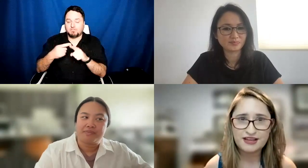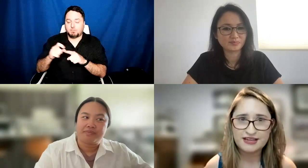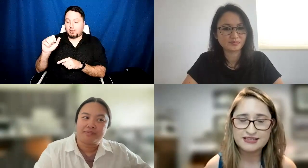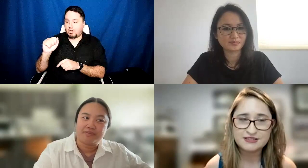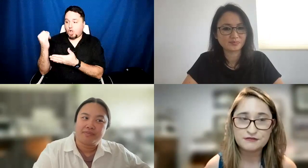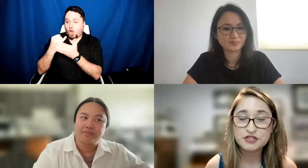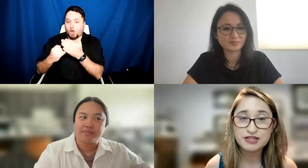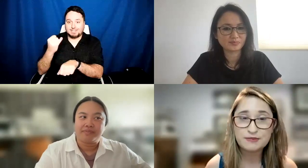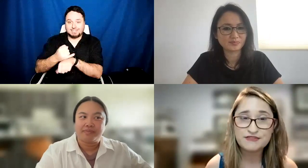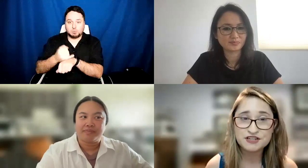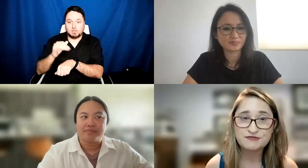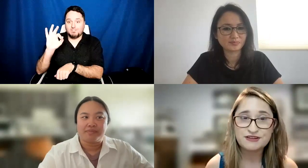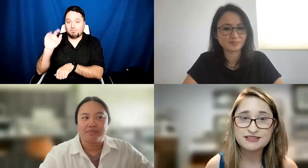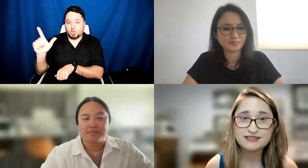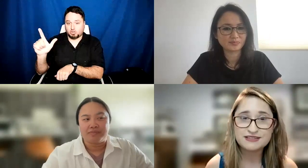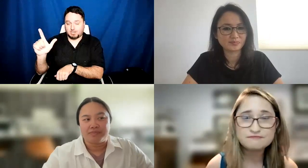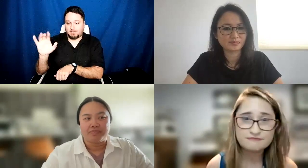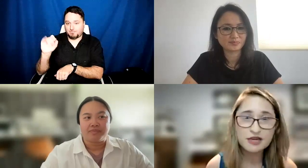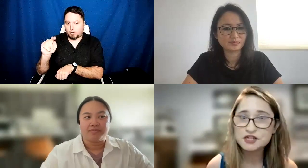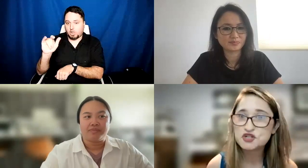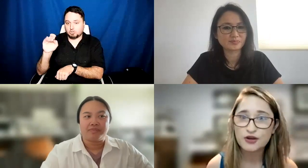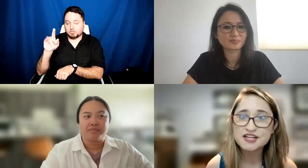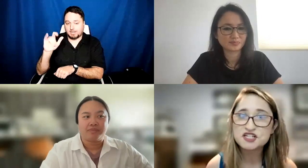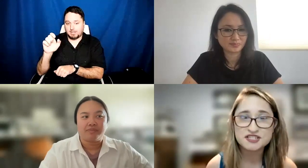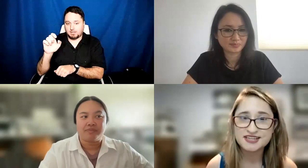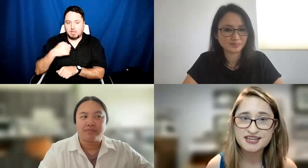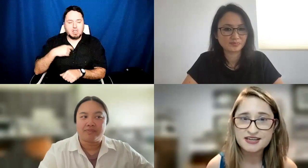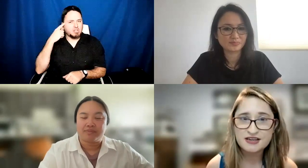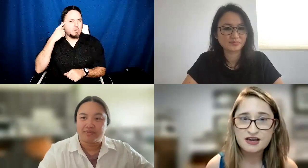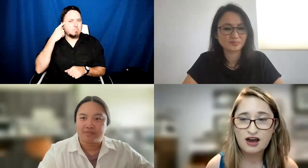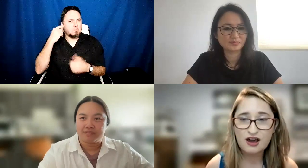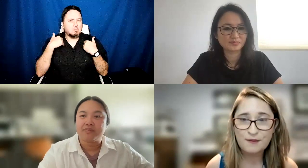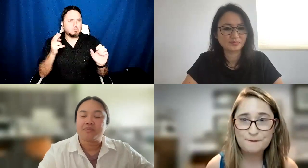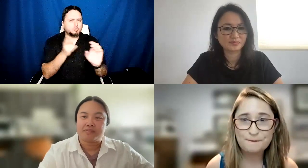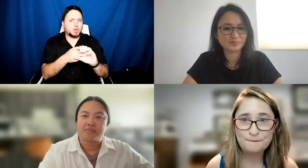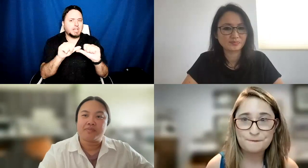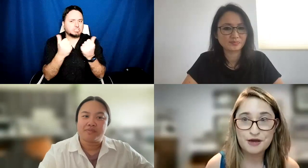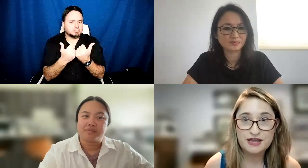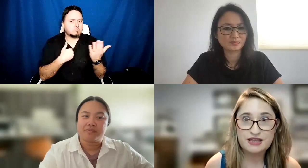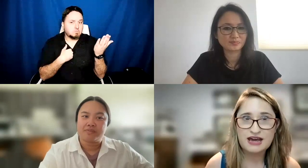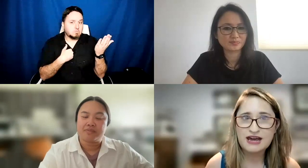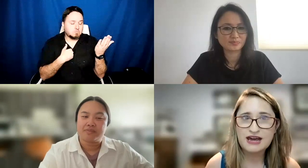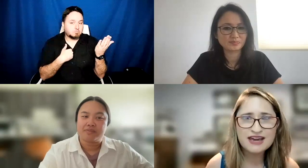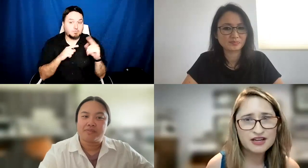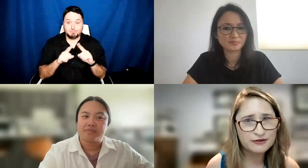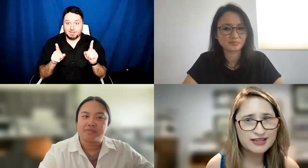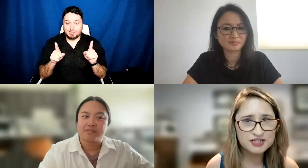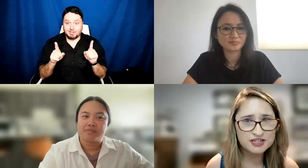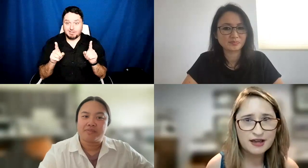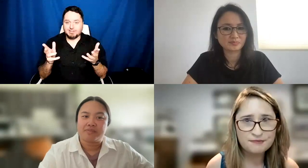And originally my vision was, I'm gonna join an agency, but I was having a really hard time